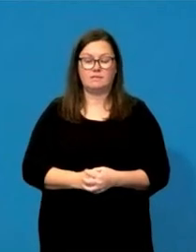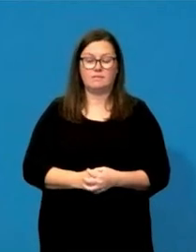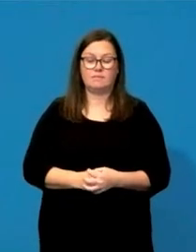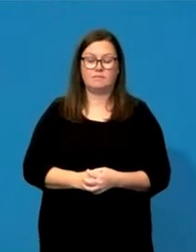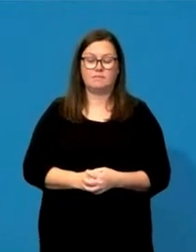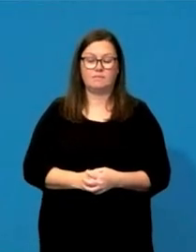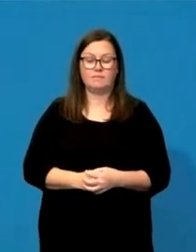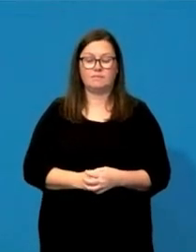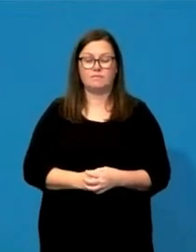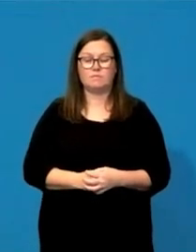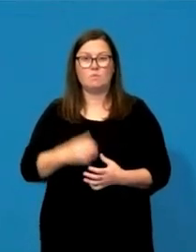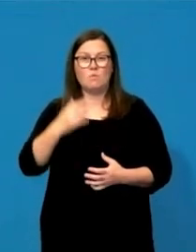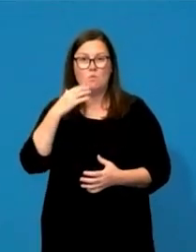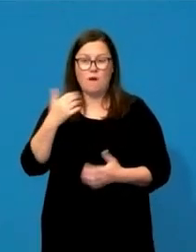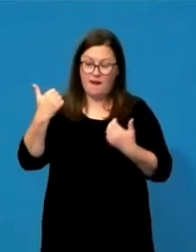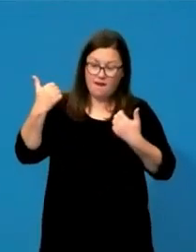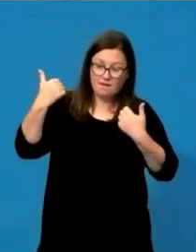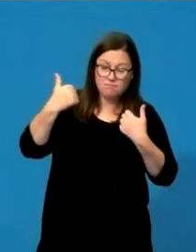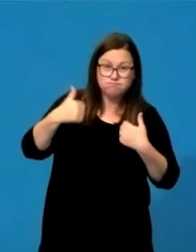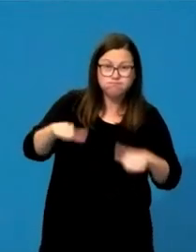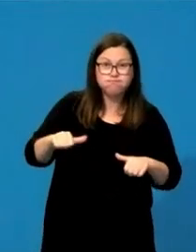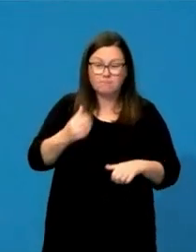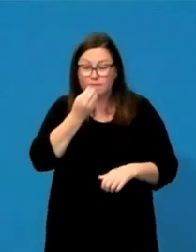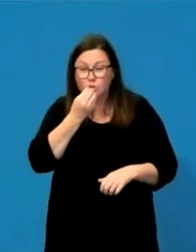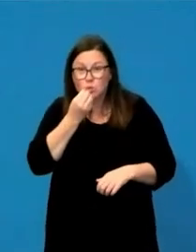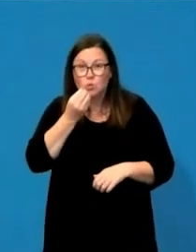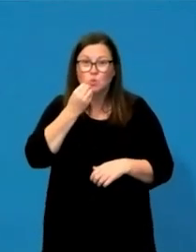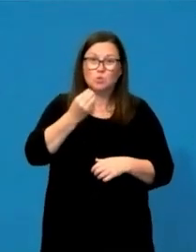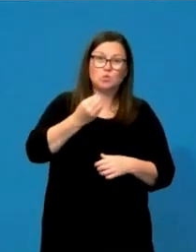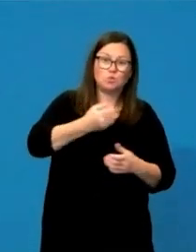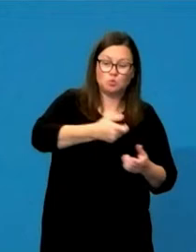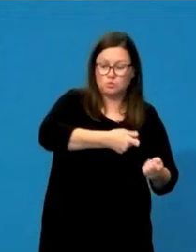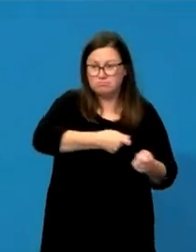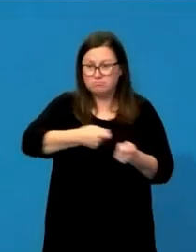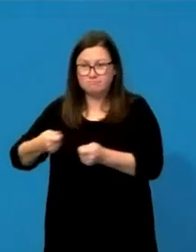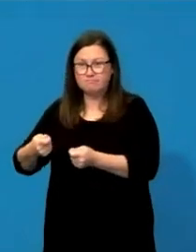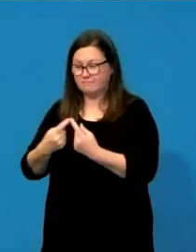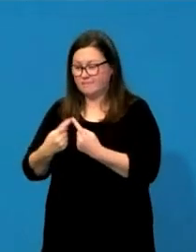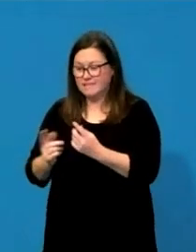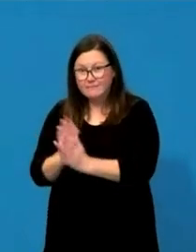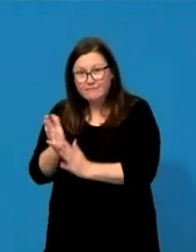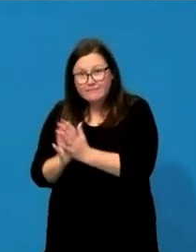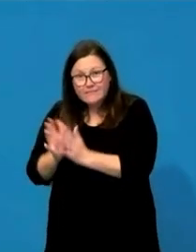he helps me drag it over to where the fire is and helps me prepare, plucking or skinning